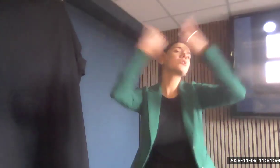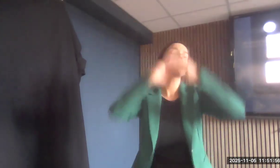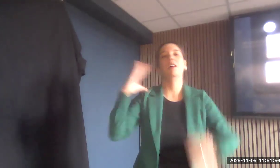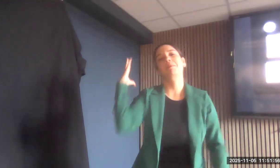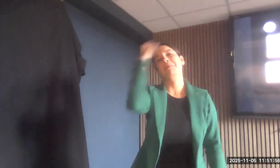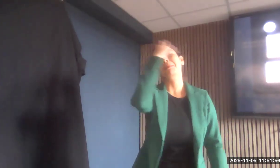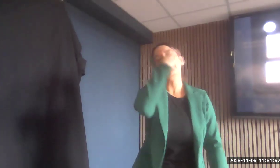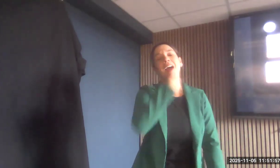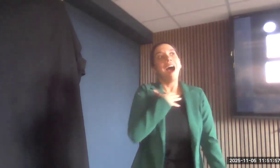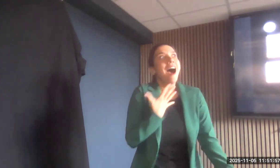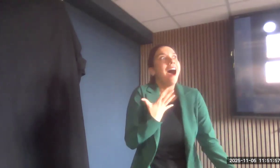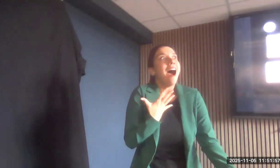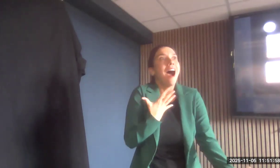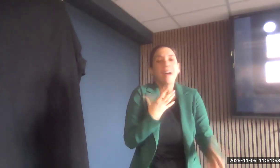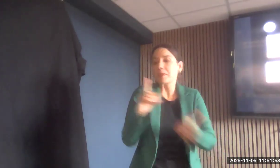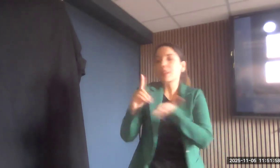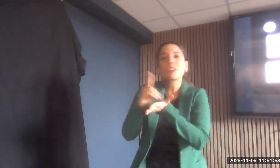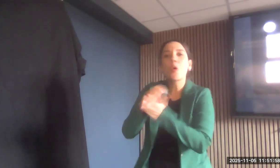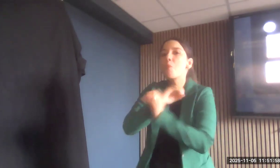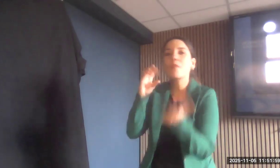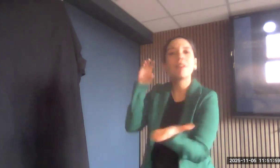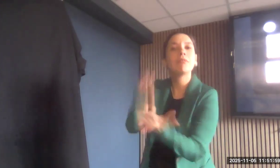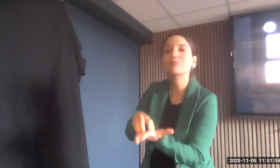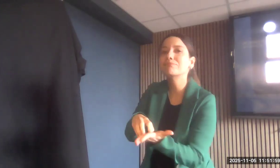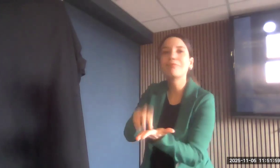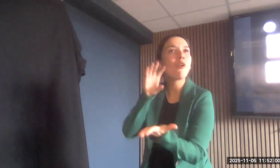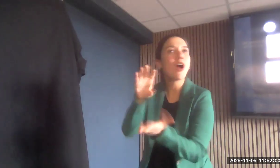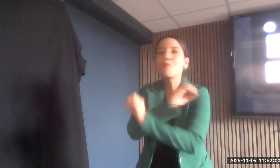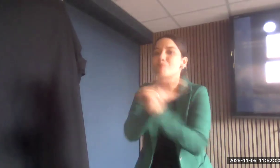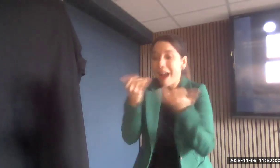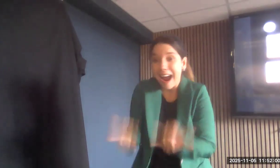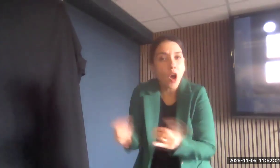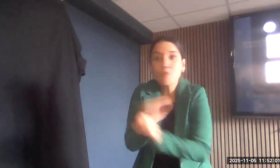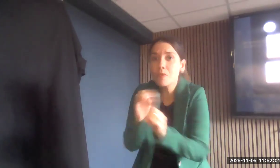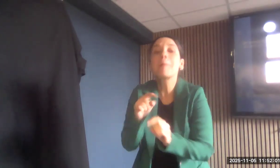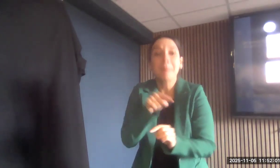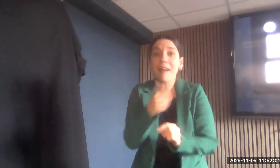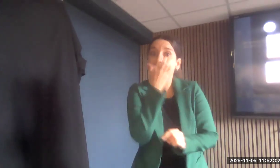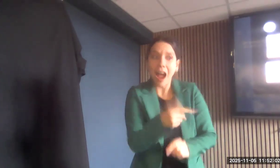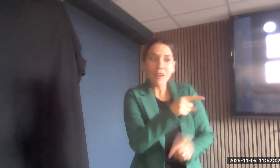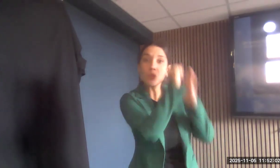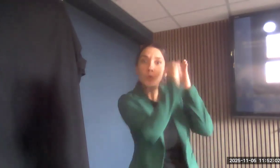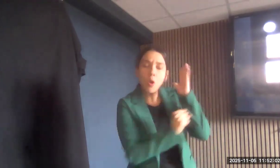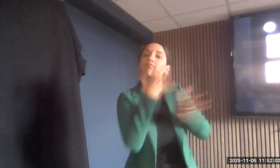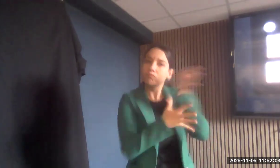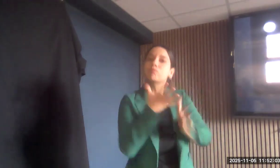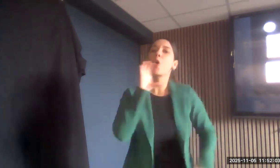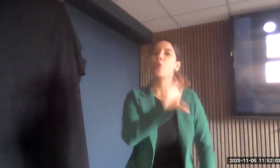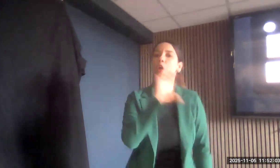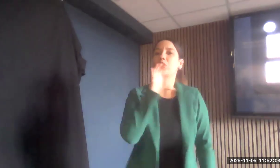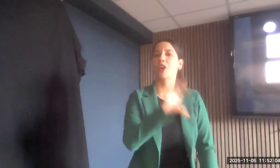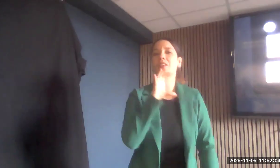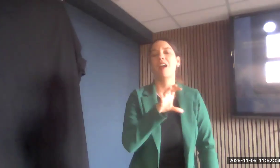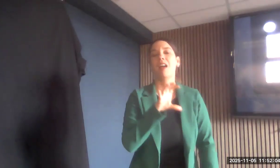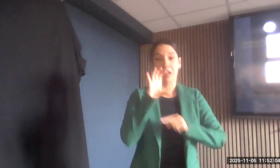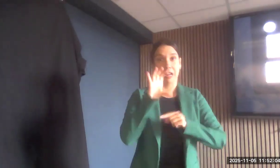And then, eventually. I found that there are places where this sign has been used, and again.